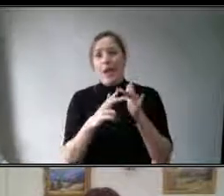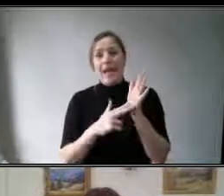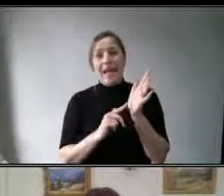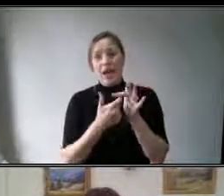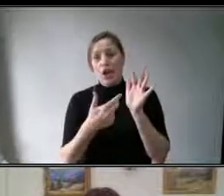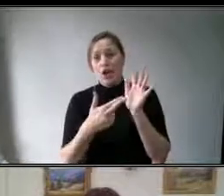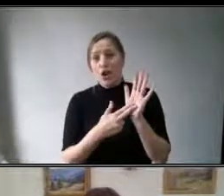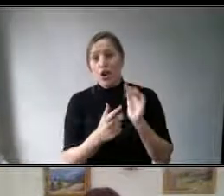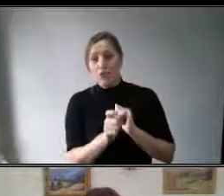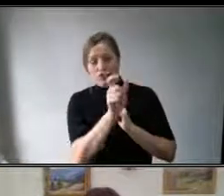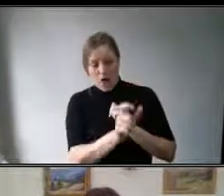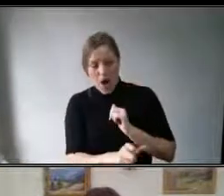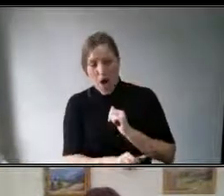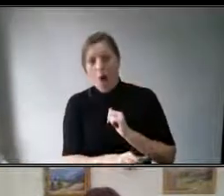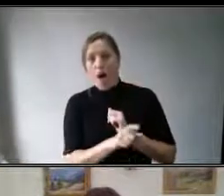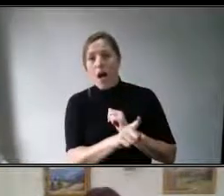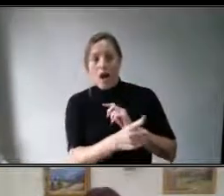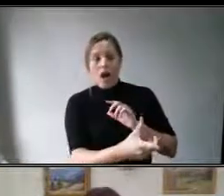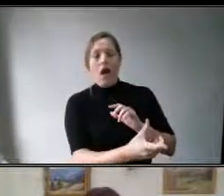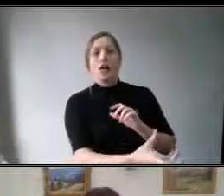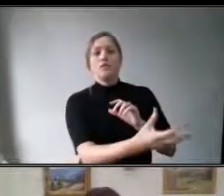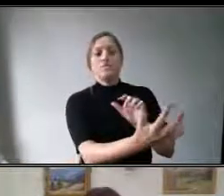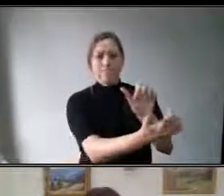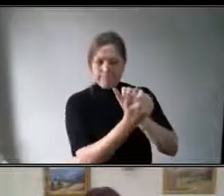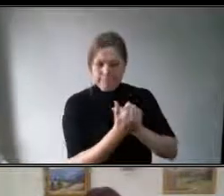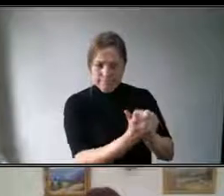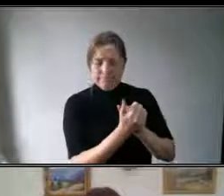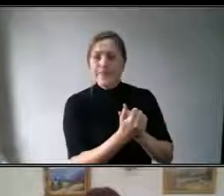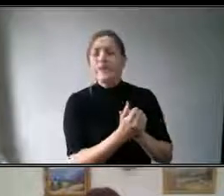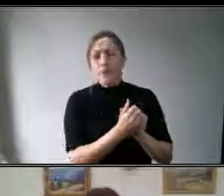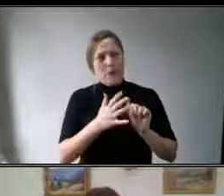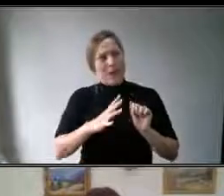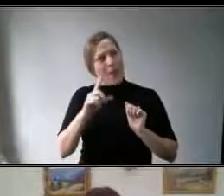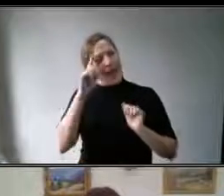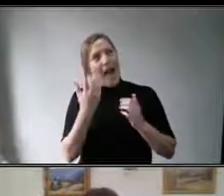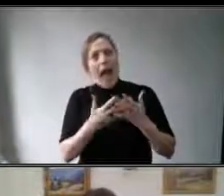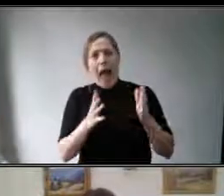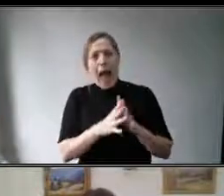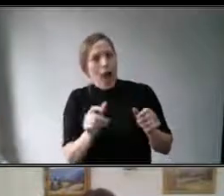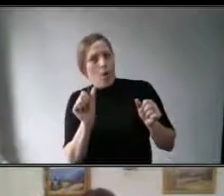you you have to think about how best to work together that's just that's just how it is you